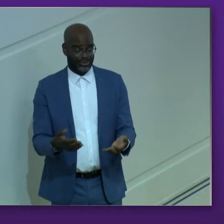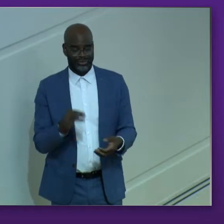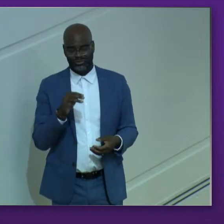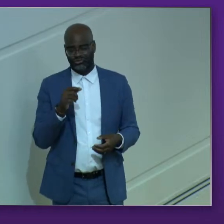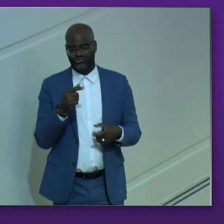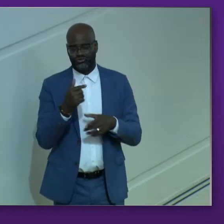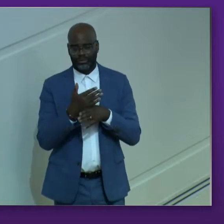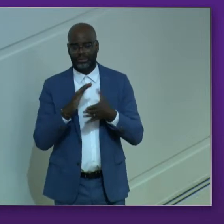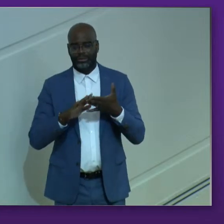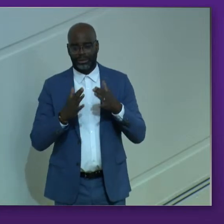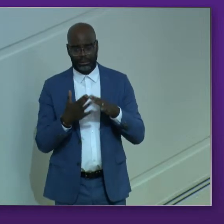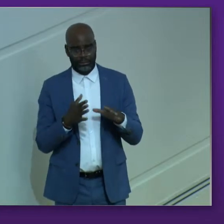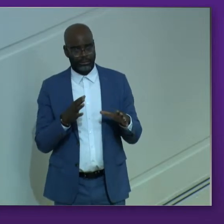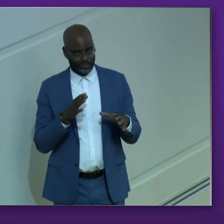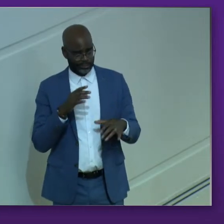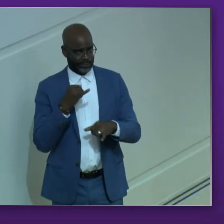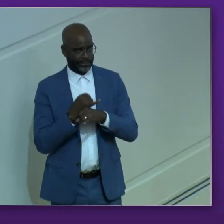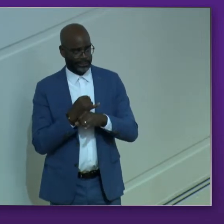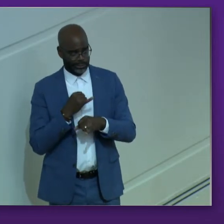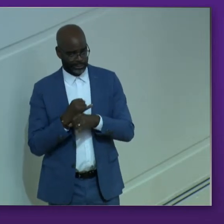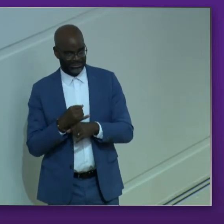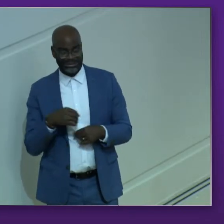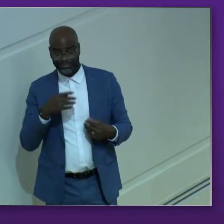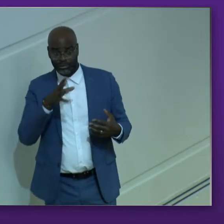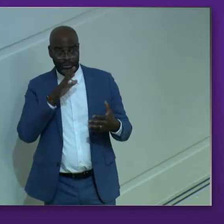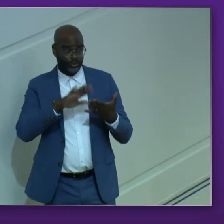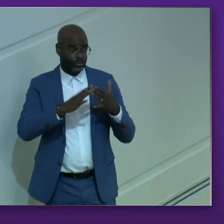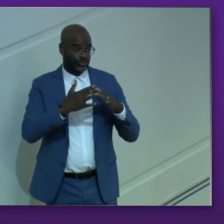CONGRATULATIONS AND JOIN ME IN